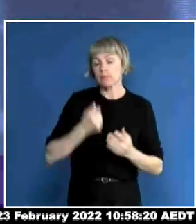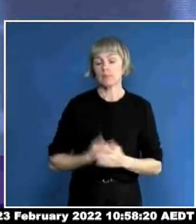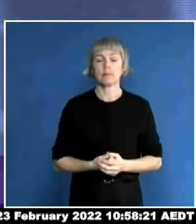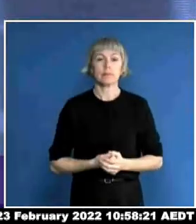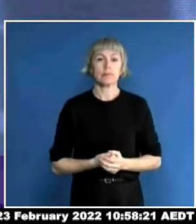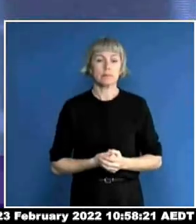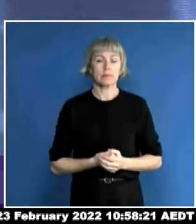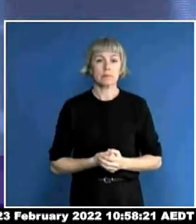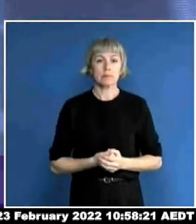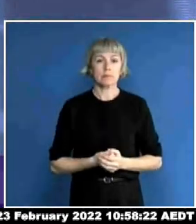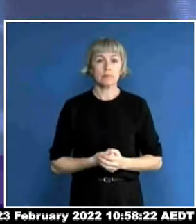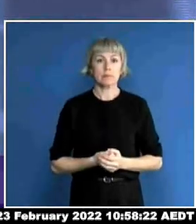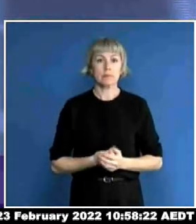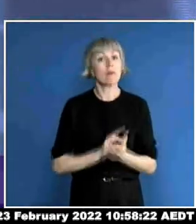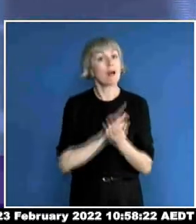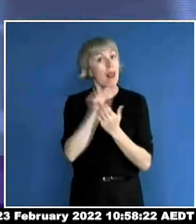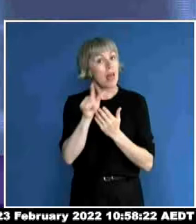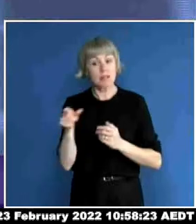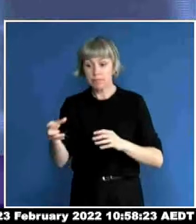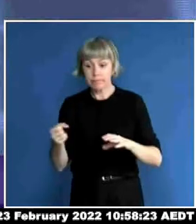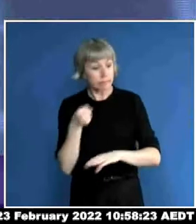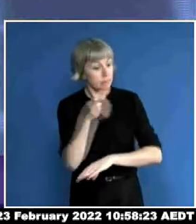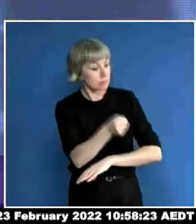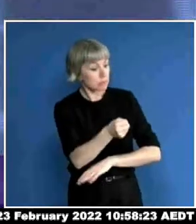following their participation in the BusyBeans program.